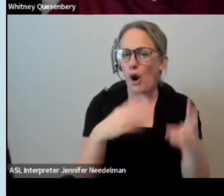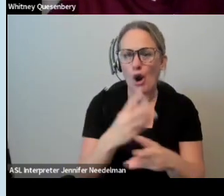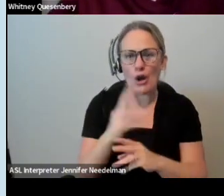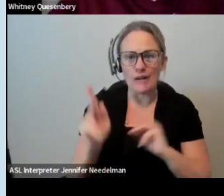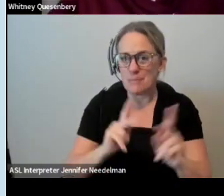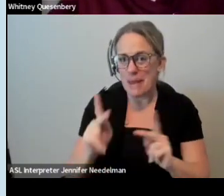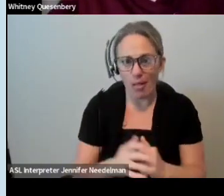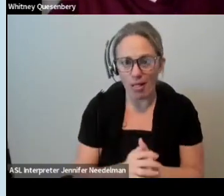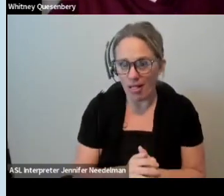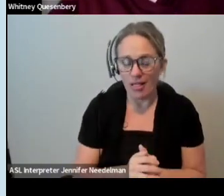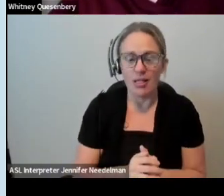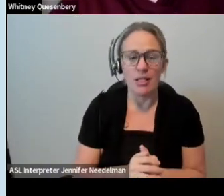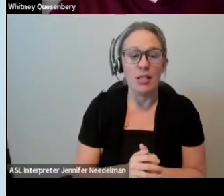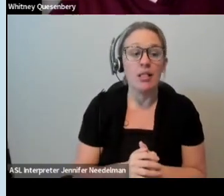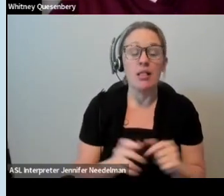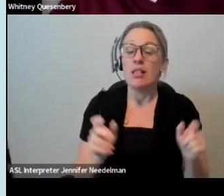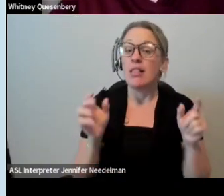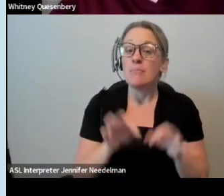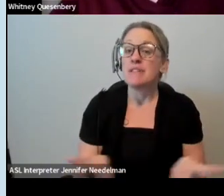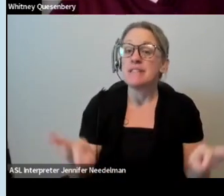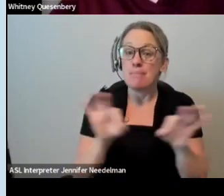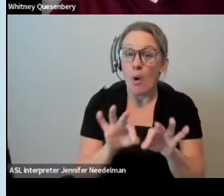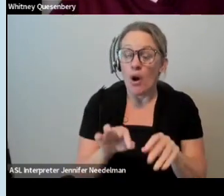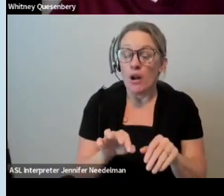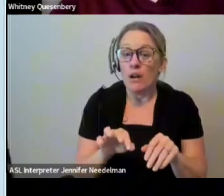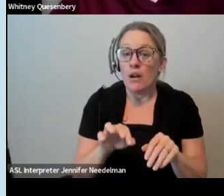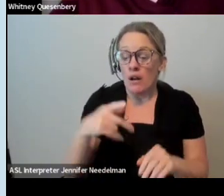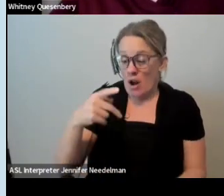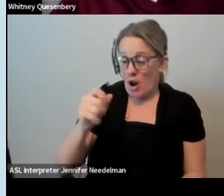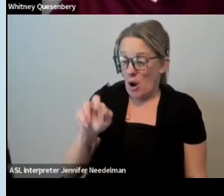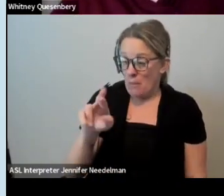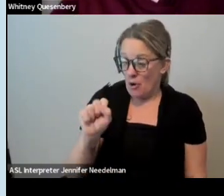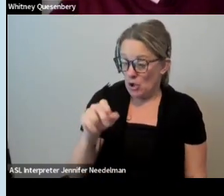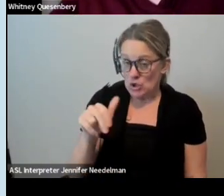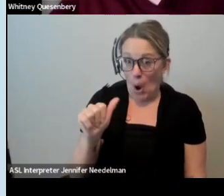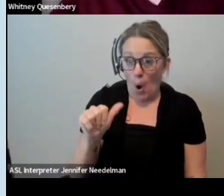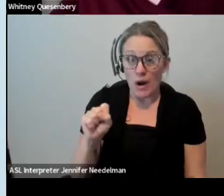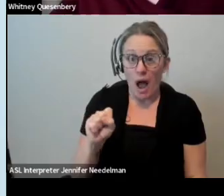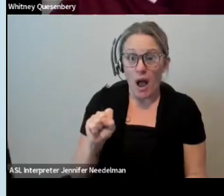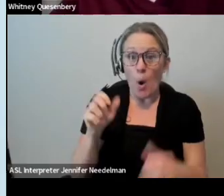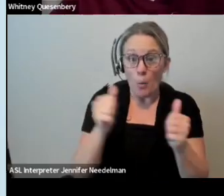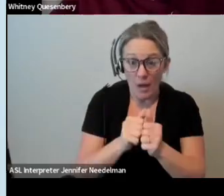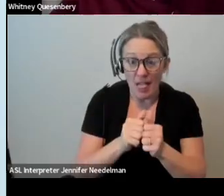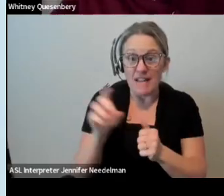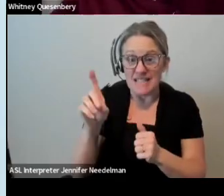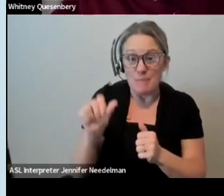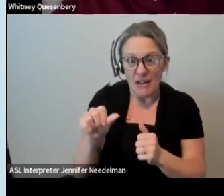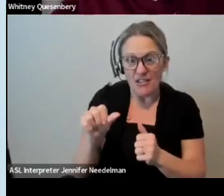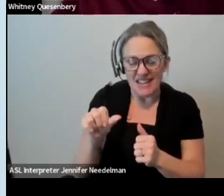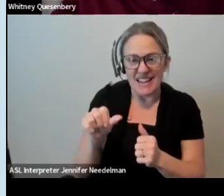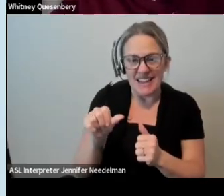But it's also important to remember that a person with a disability is first a person, right, with their likes